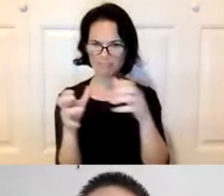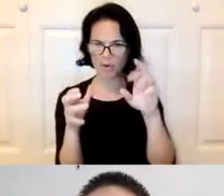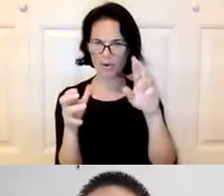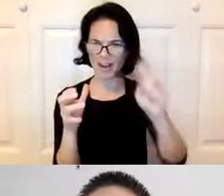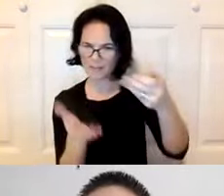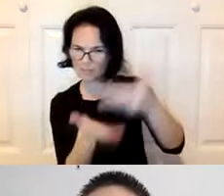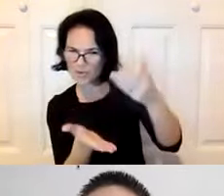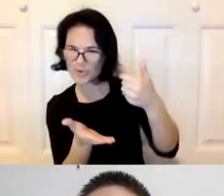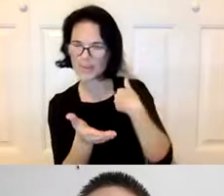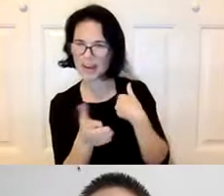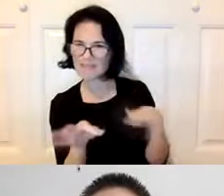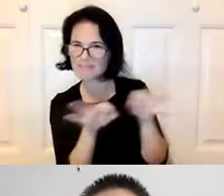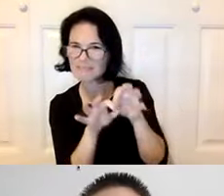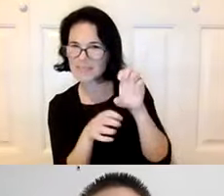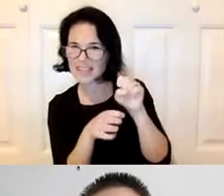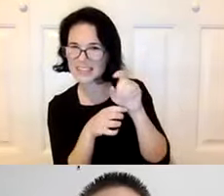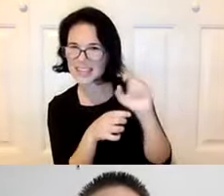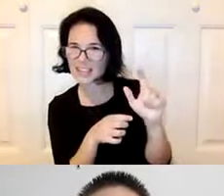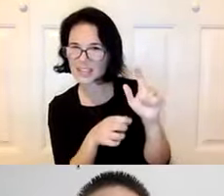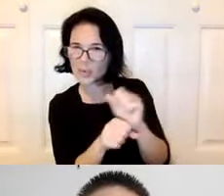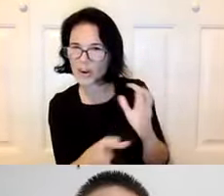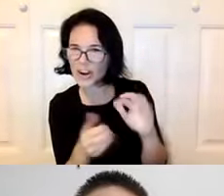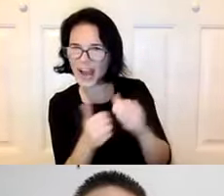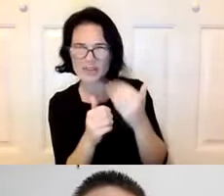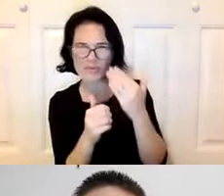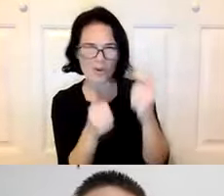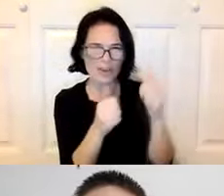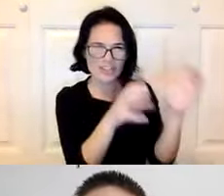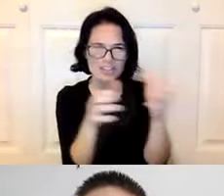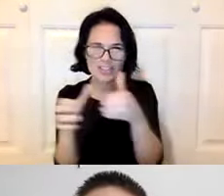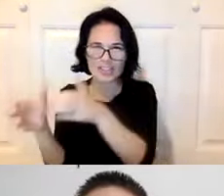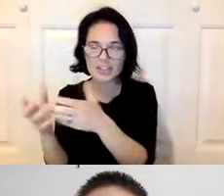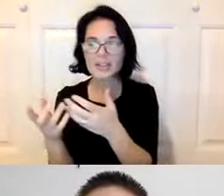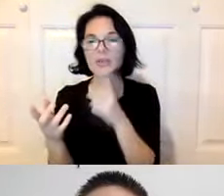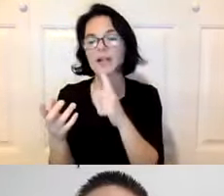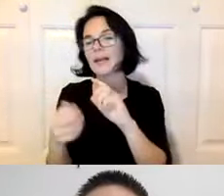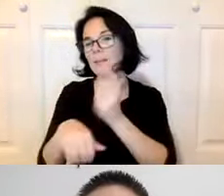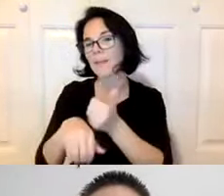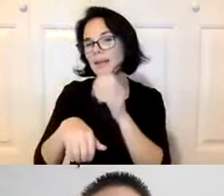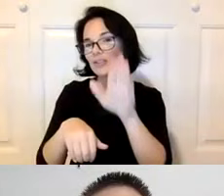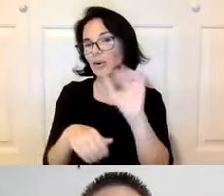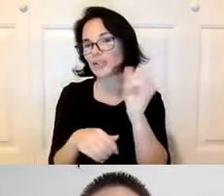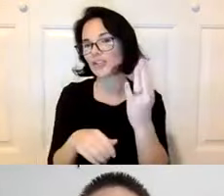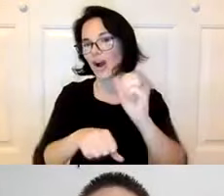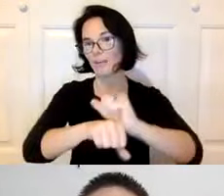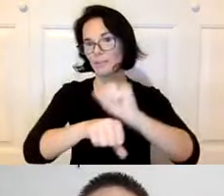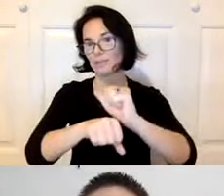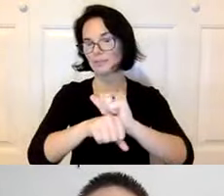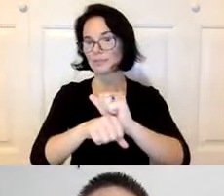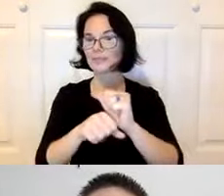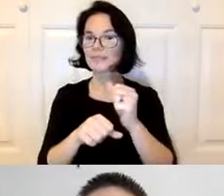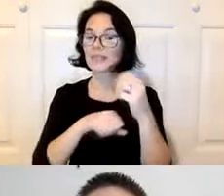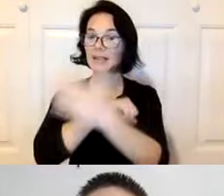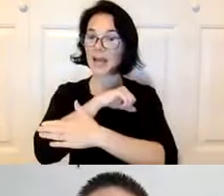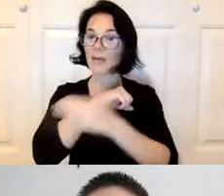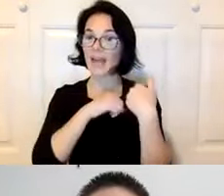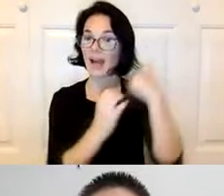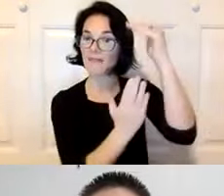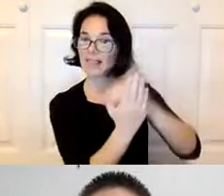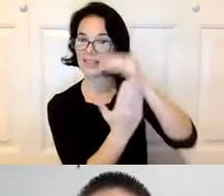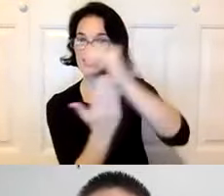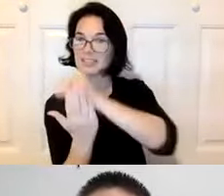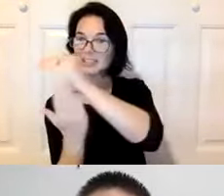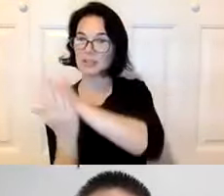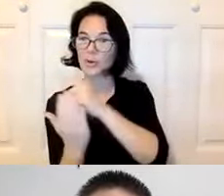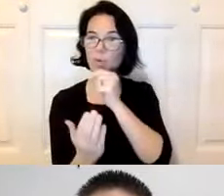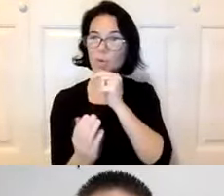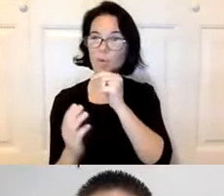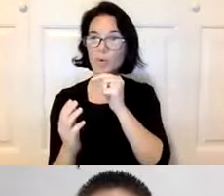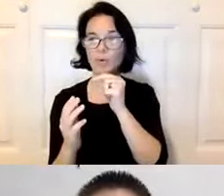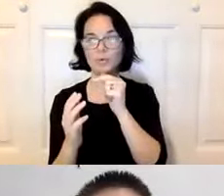Yes, it’s based on what your job is, and the county has a list of who qualifies as an essential worker.